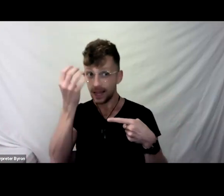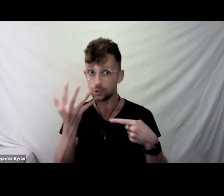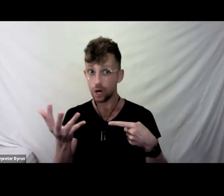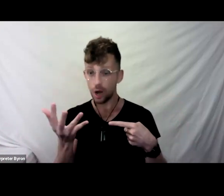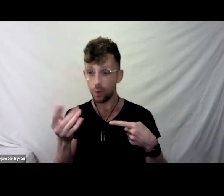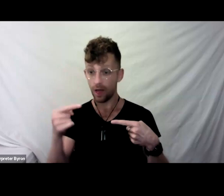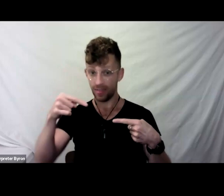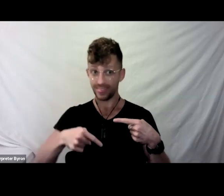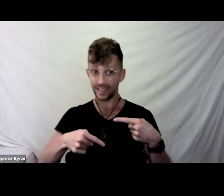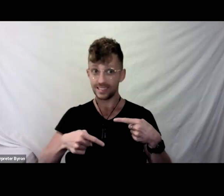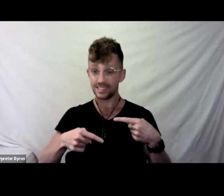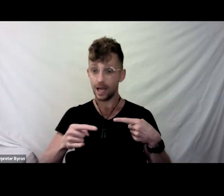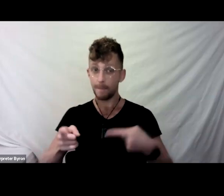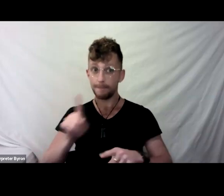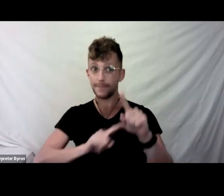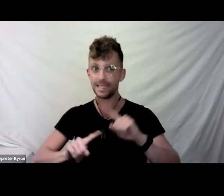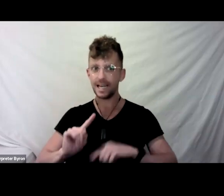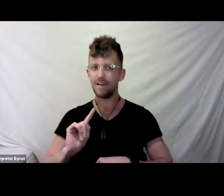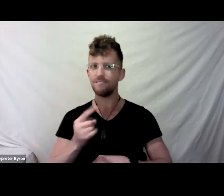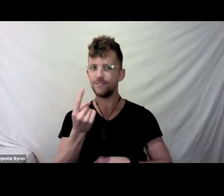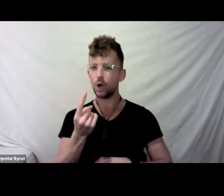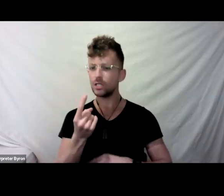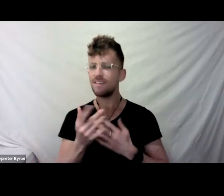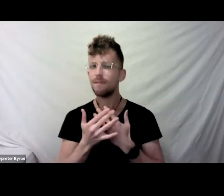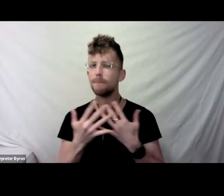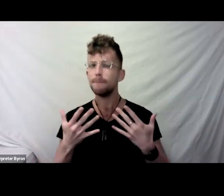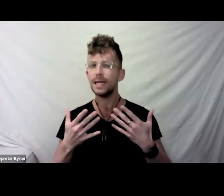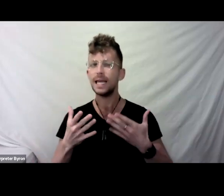Whaikaha and the team here tonight are here to listen,